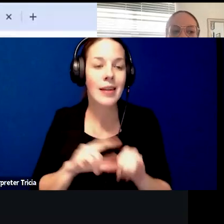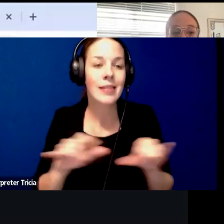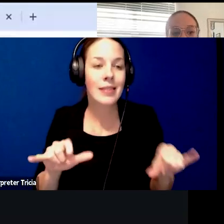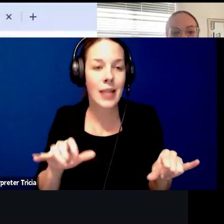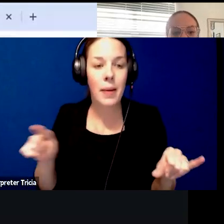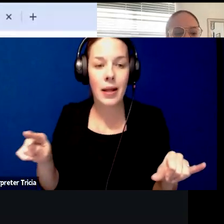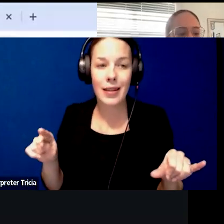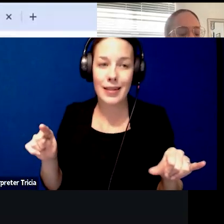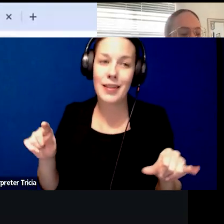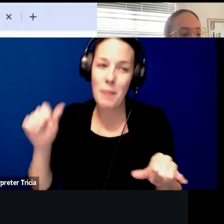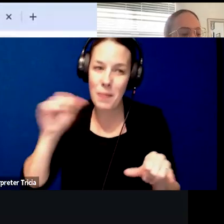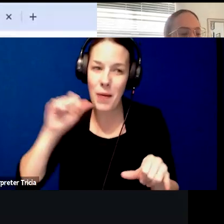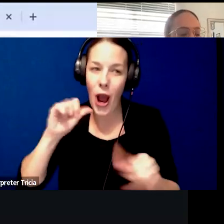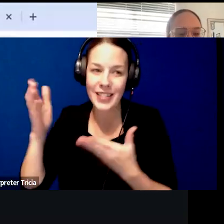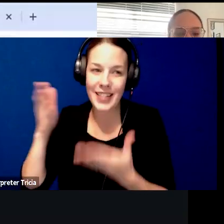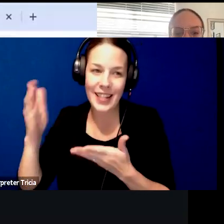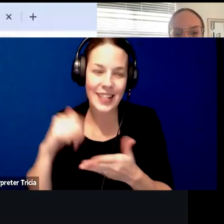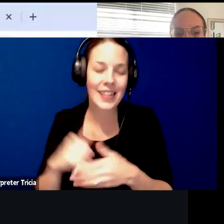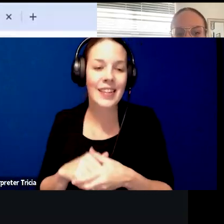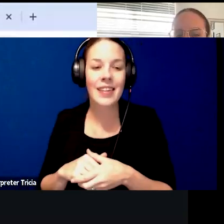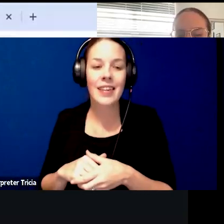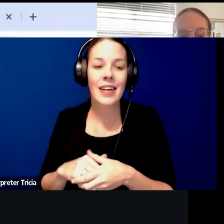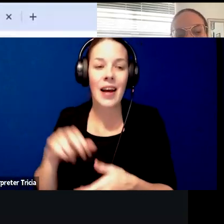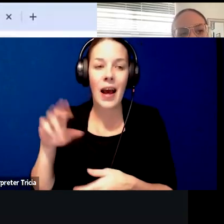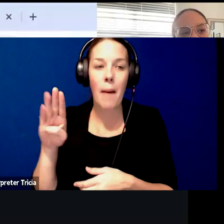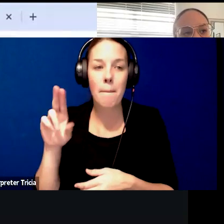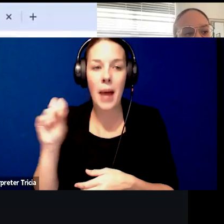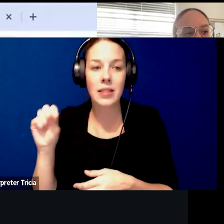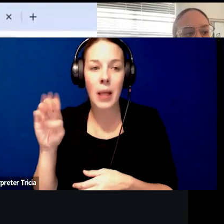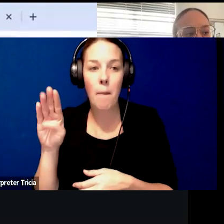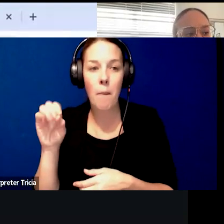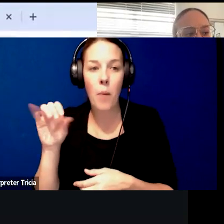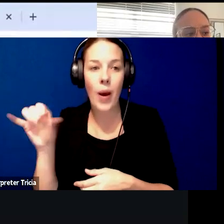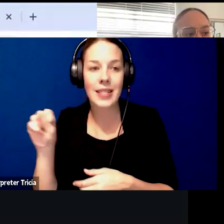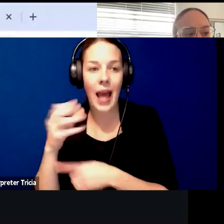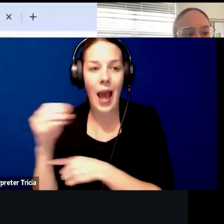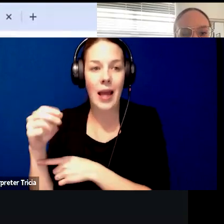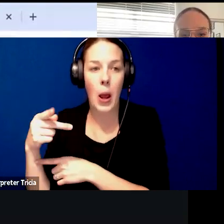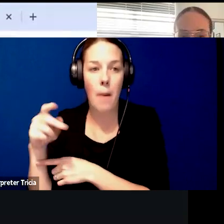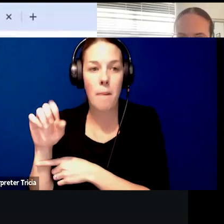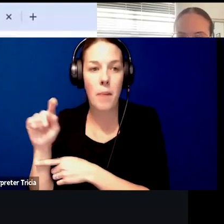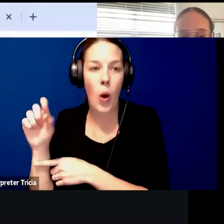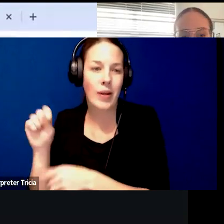bartending at, Spac called Busboys and Poets, located in the D.C. region.